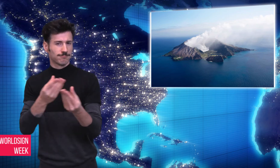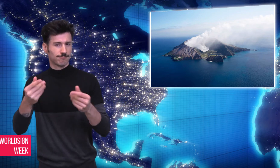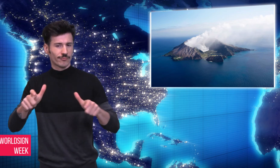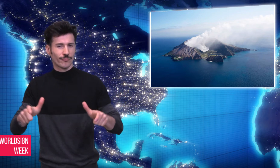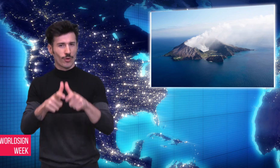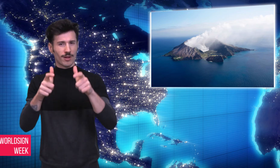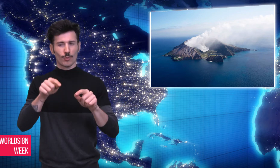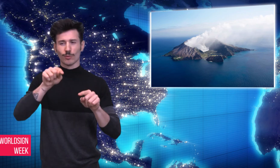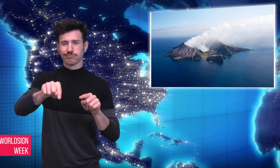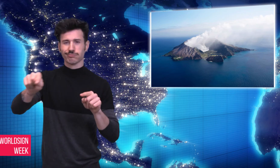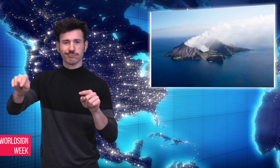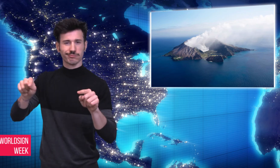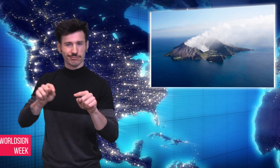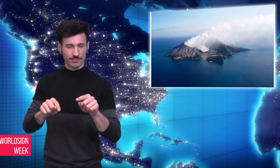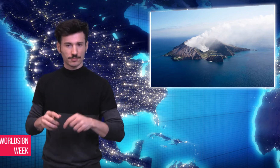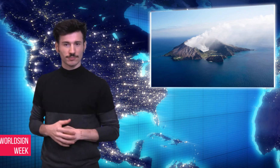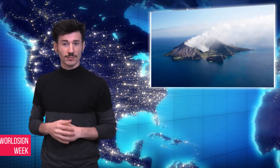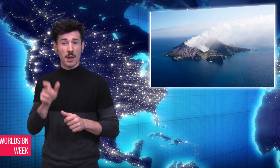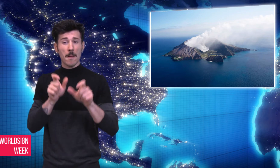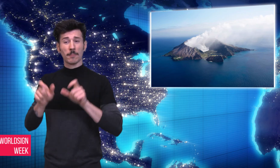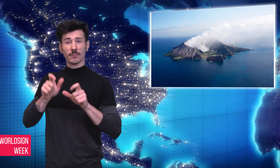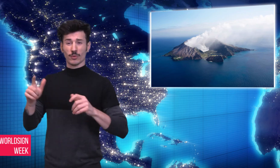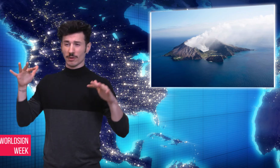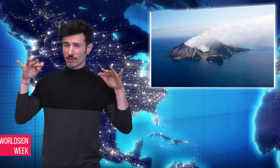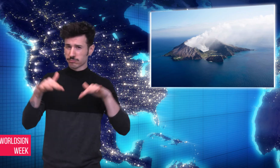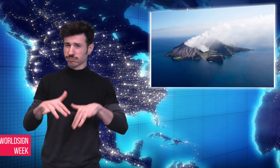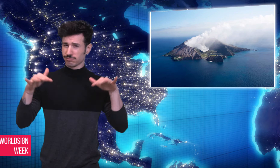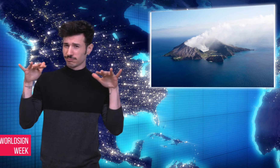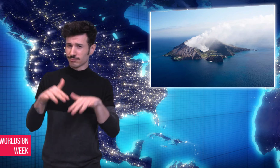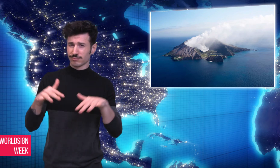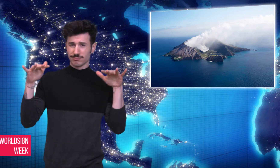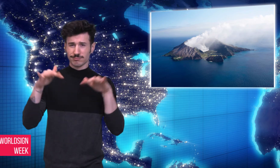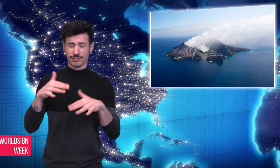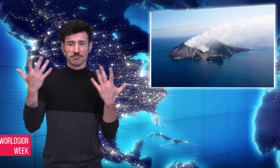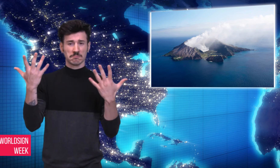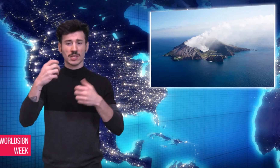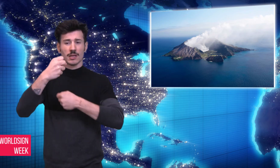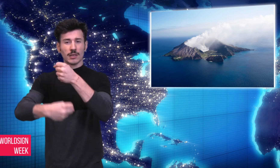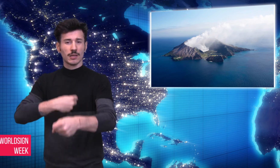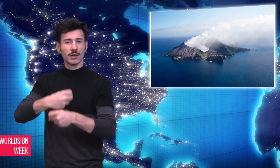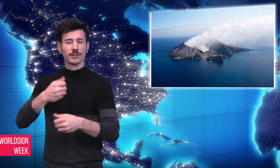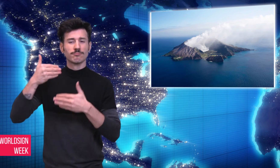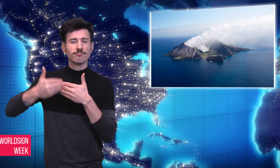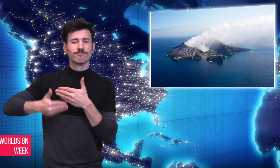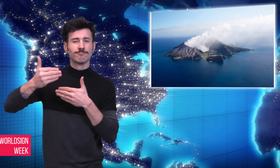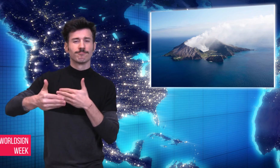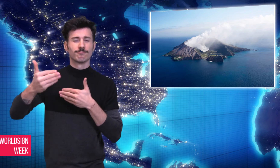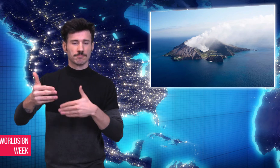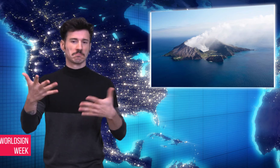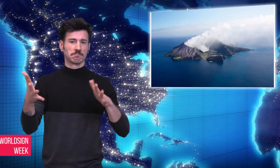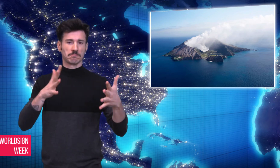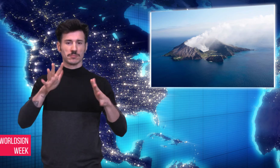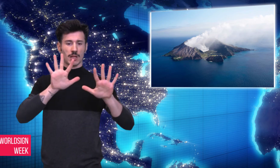volcanoes in New Zealand and it attracts more than 10,000 visitors each year.